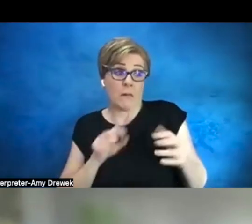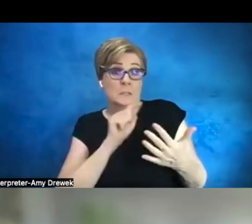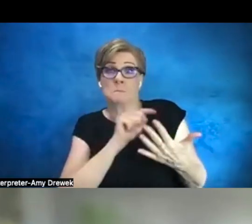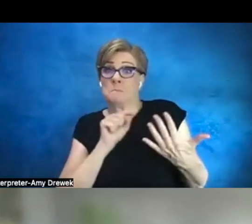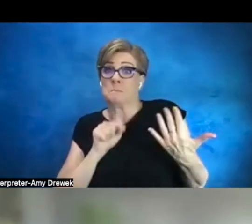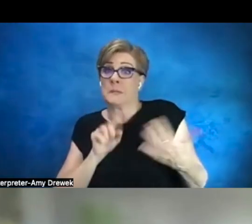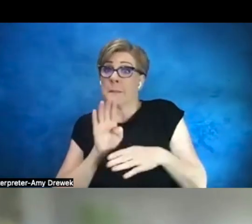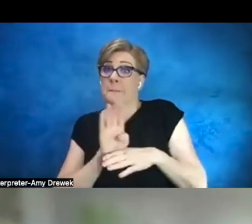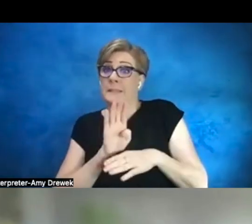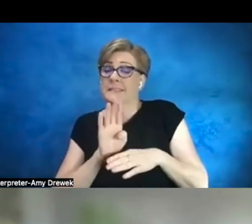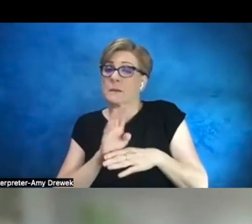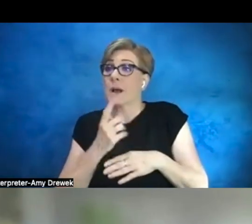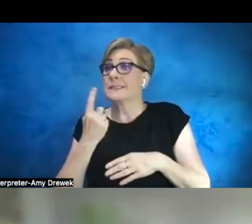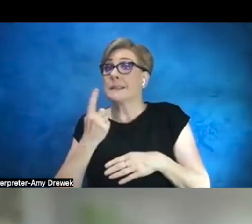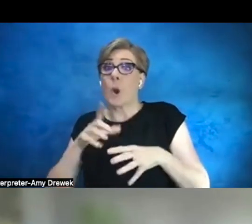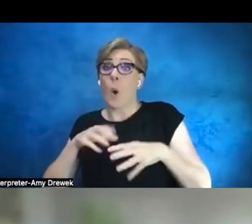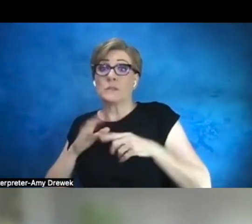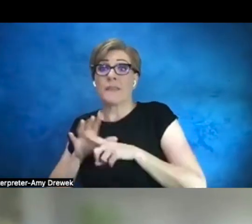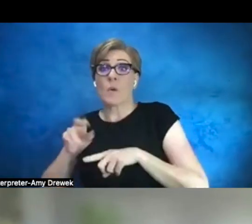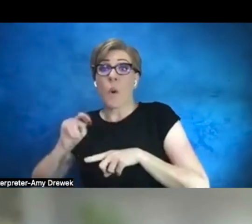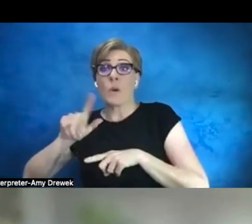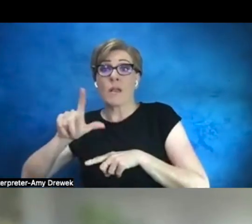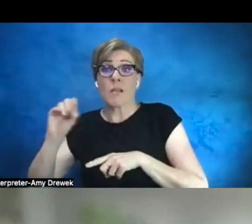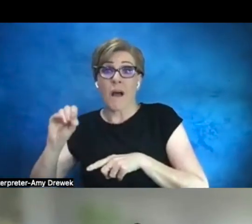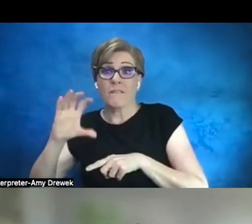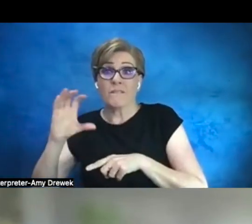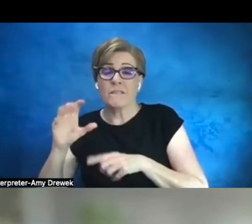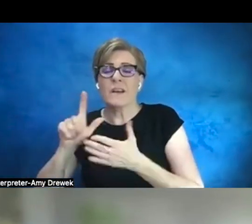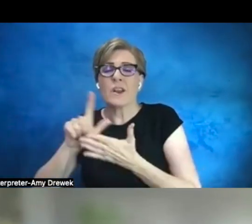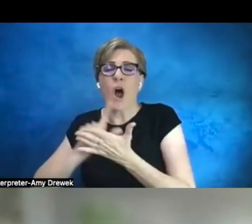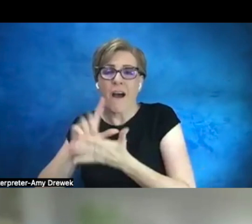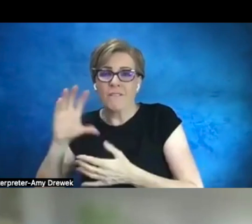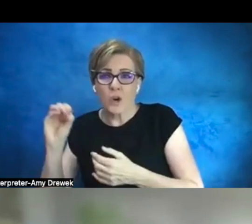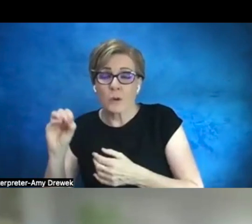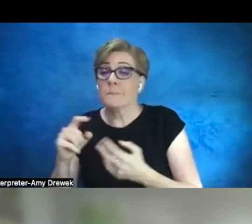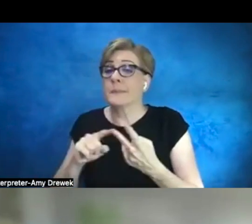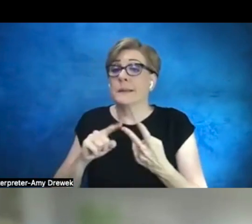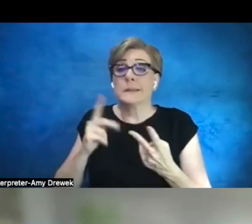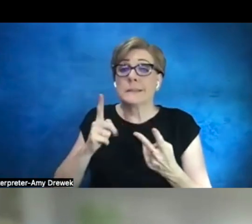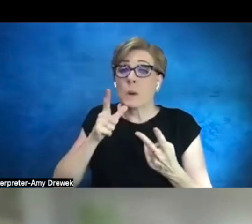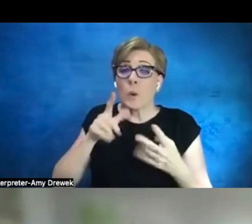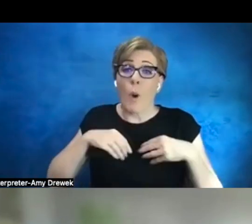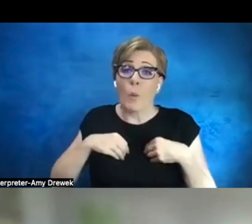who owns their own law firm, someone who has a boutique, someone who owns a -- I don't know why I